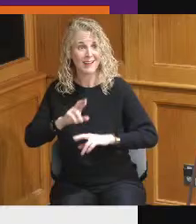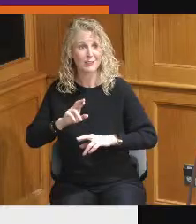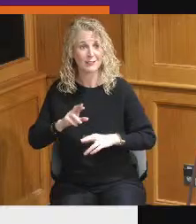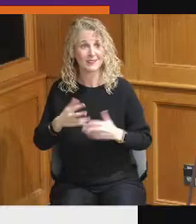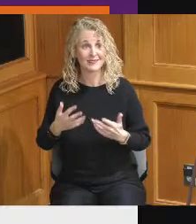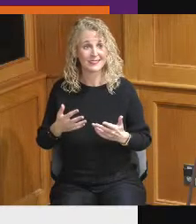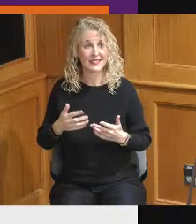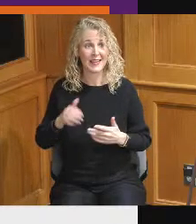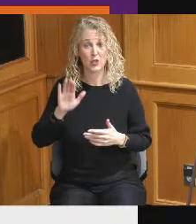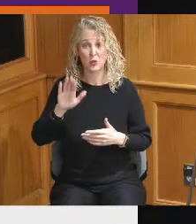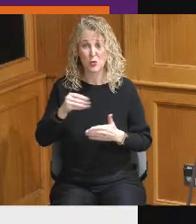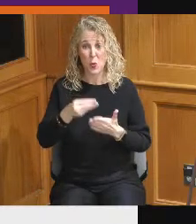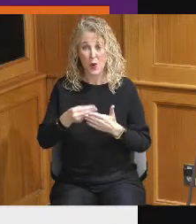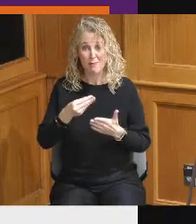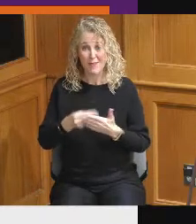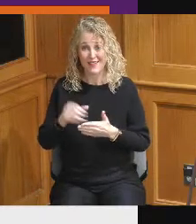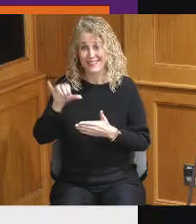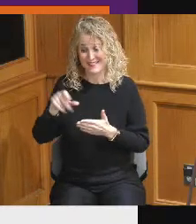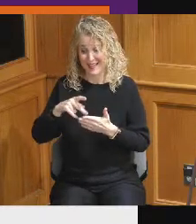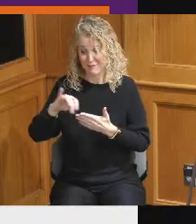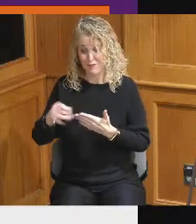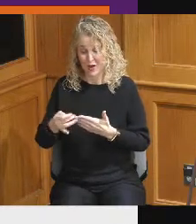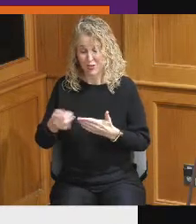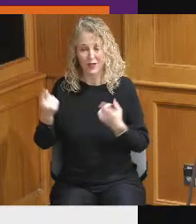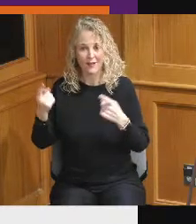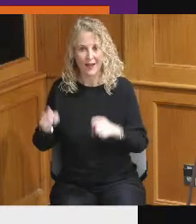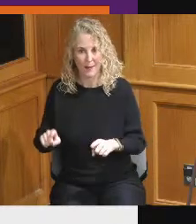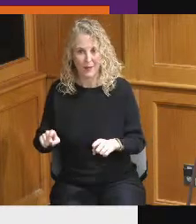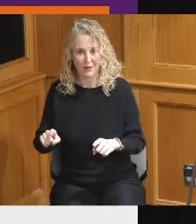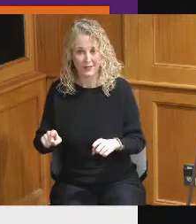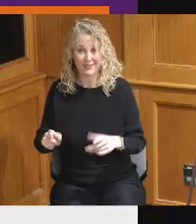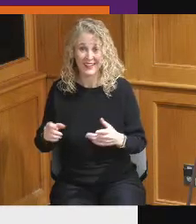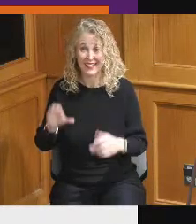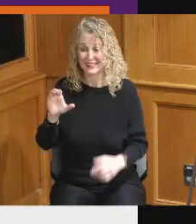is what made it possible in many ways and also I'll tell you that CDF at working with him on